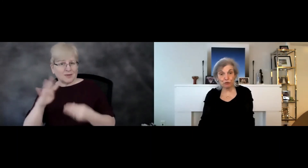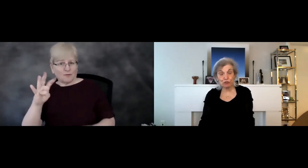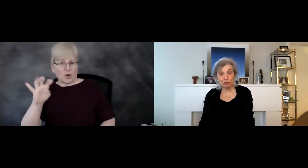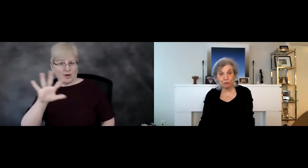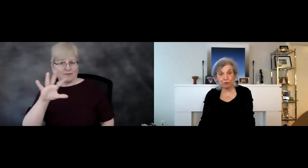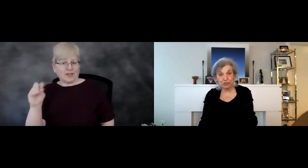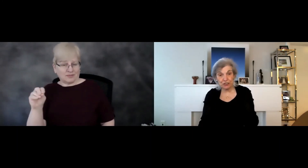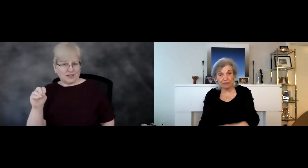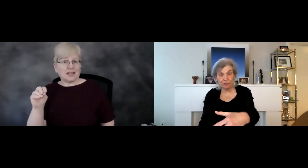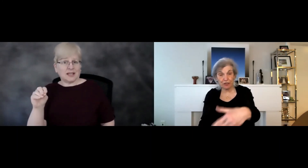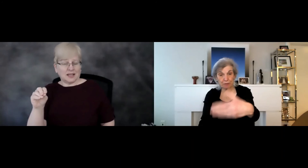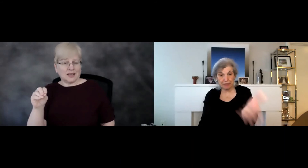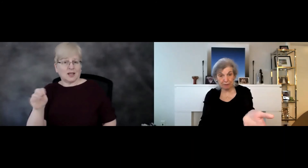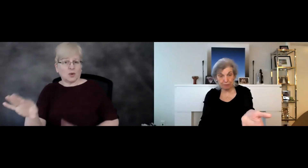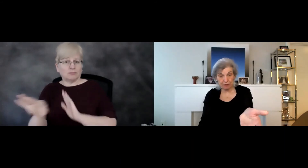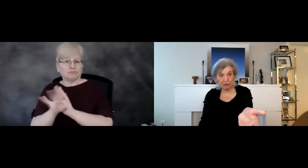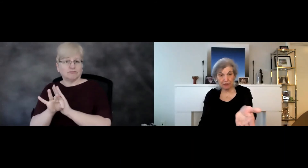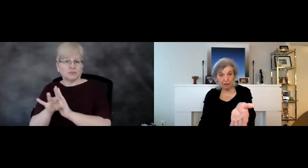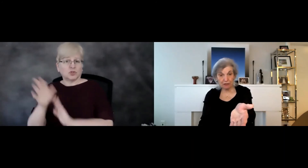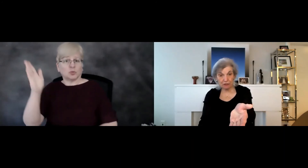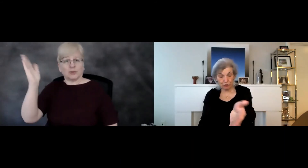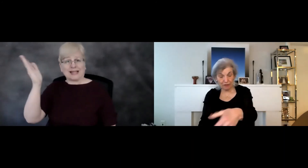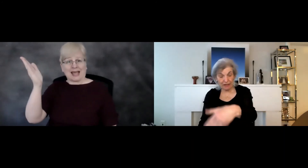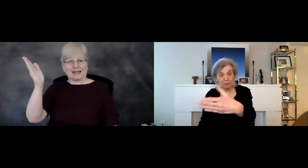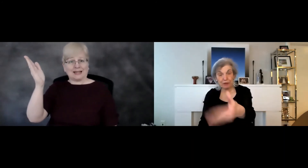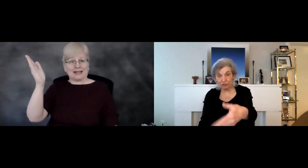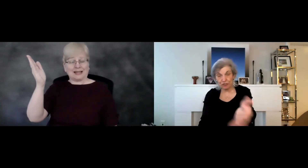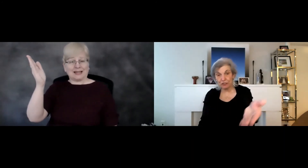to present 17:37:27 their paper or create a presentation